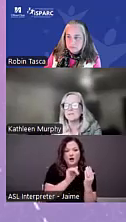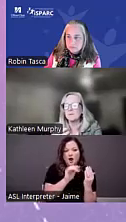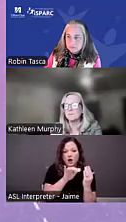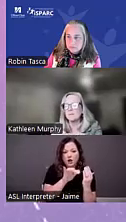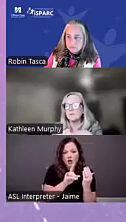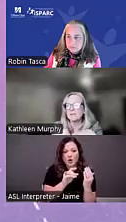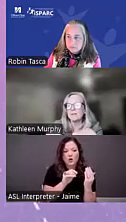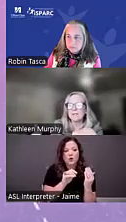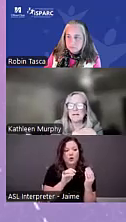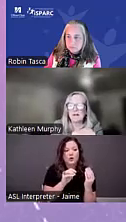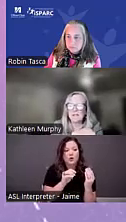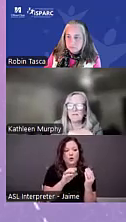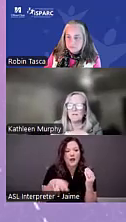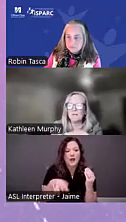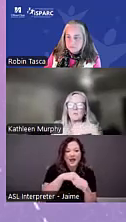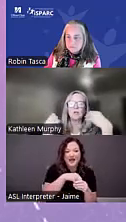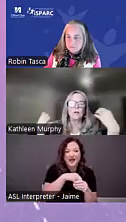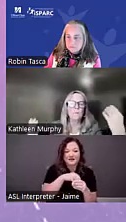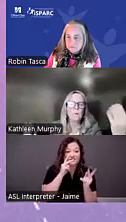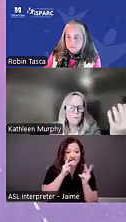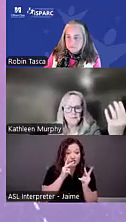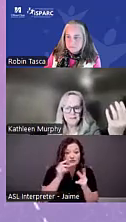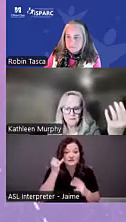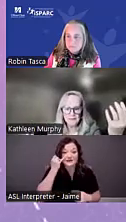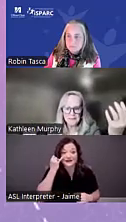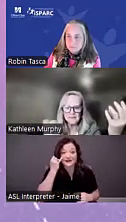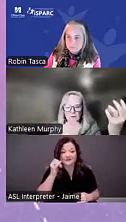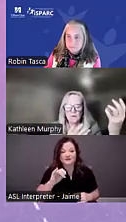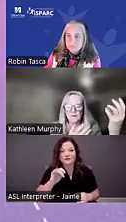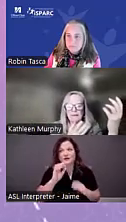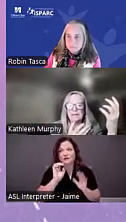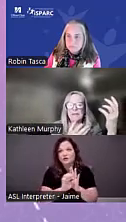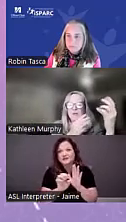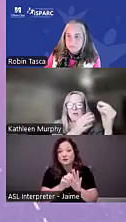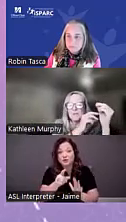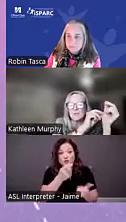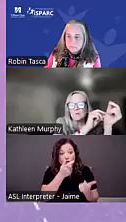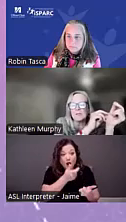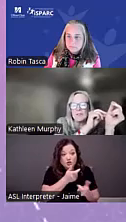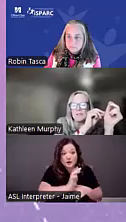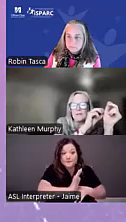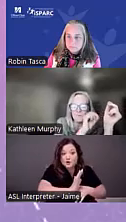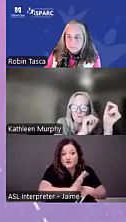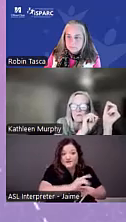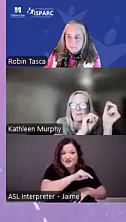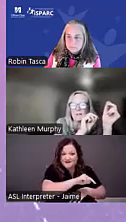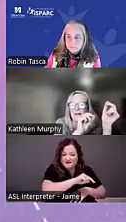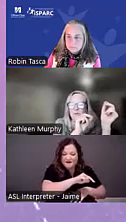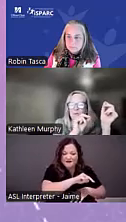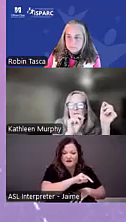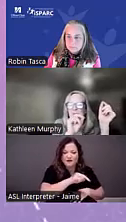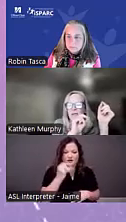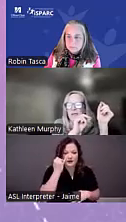particularly when there's a narrative, like you're watching a movie-- so there might, just as you see, if you've turned on captions,